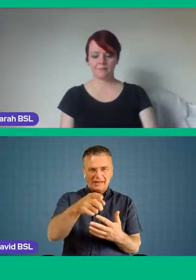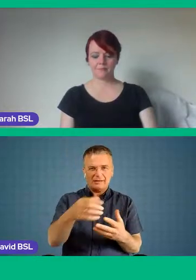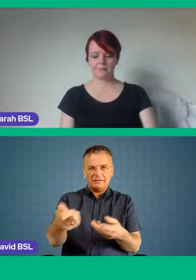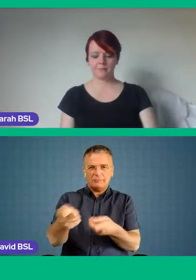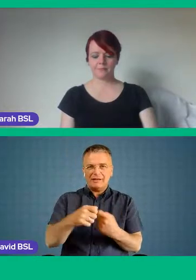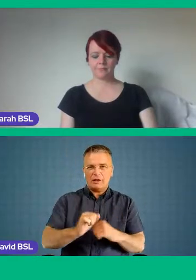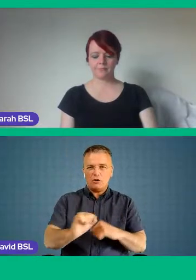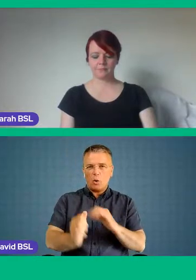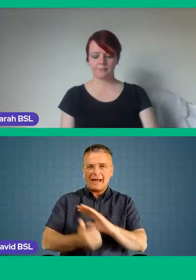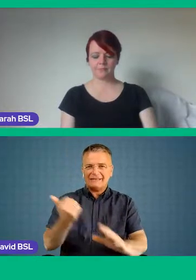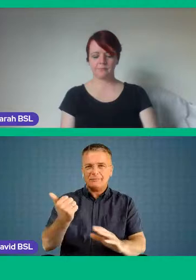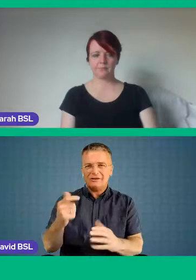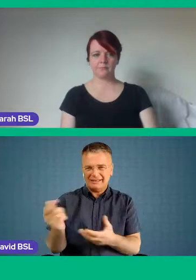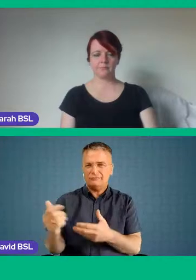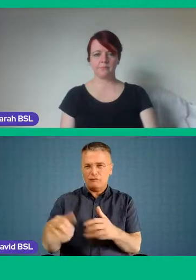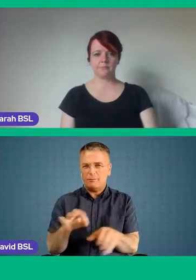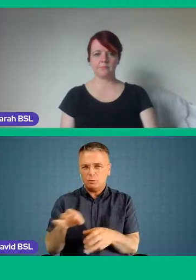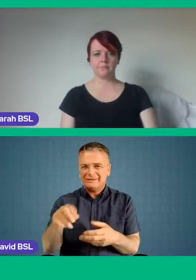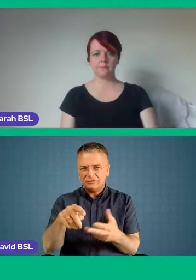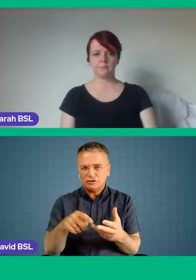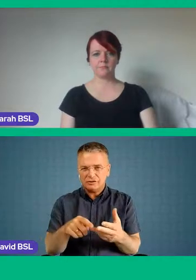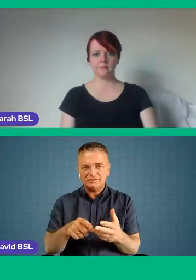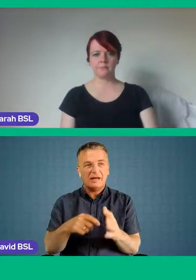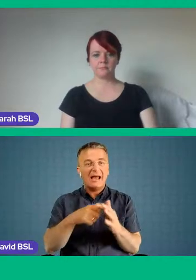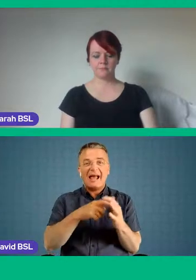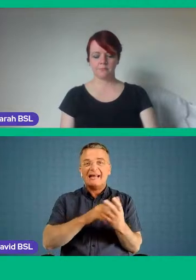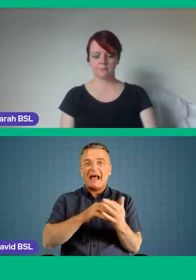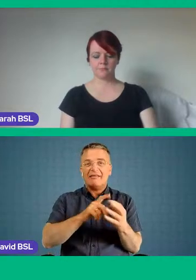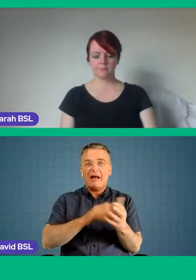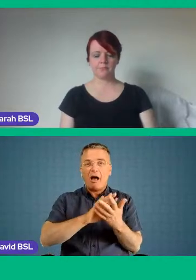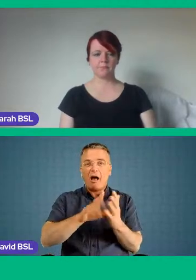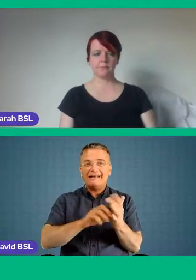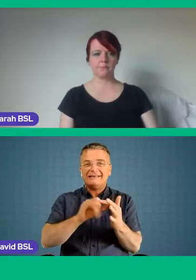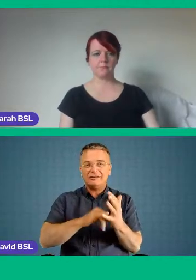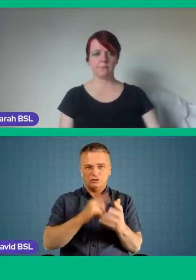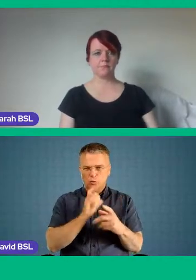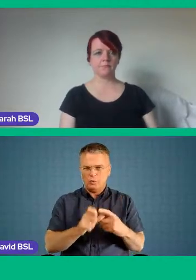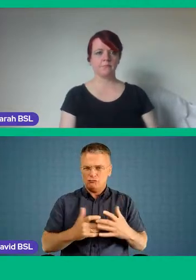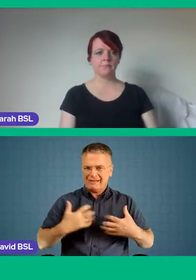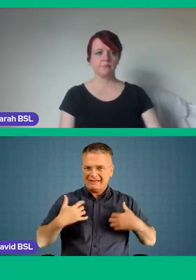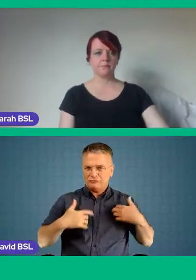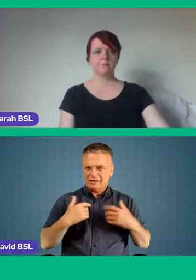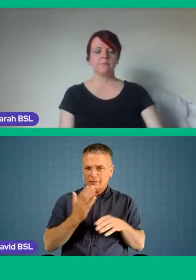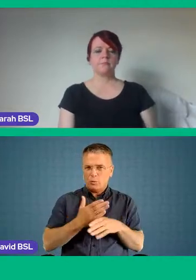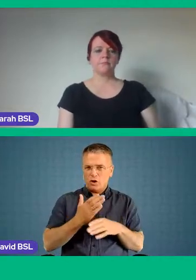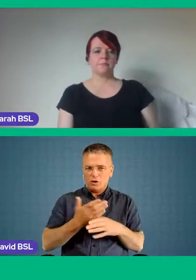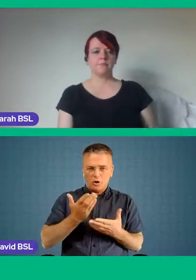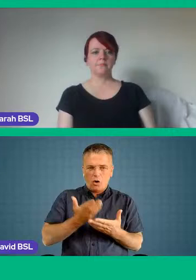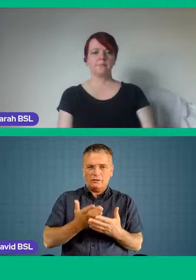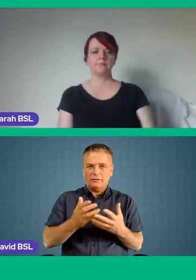Cathy Hine is doing some really interesting work around collecting data and sound, will be working with Jill thinking about